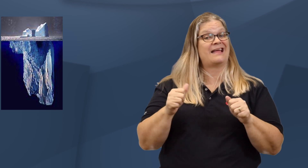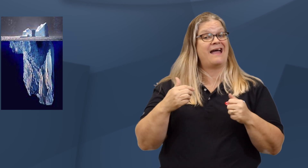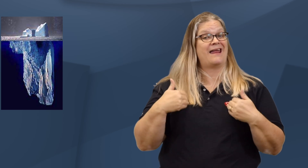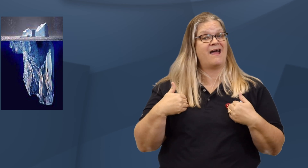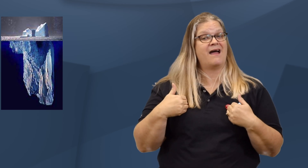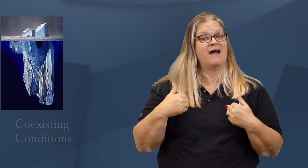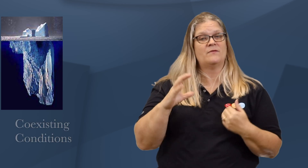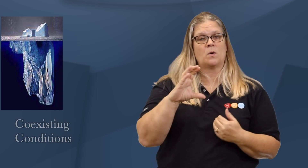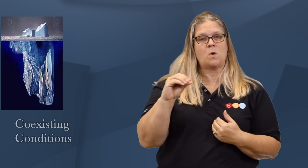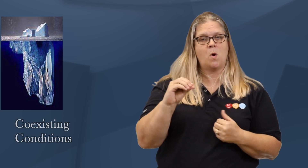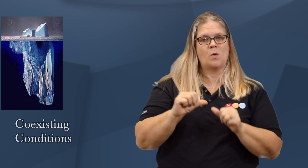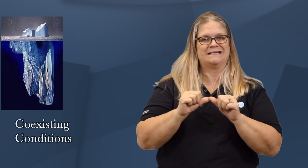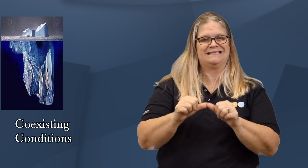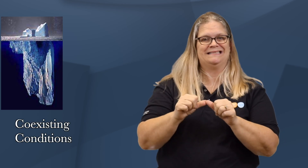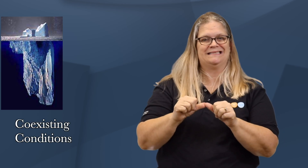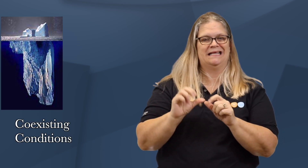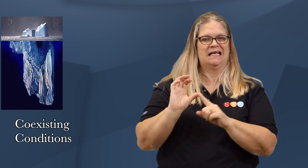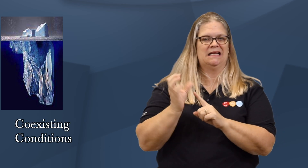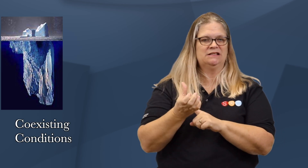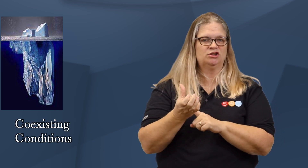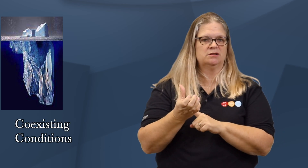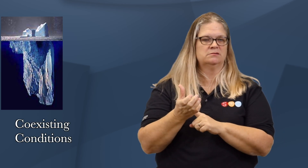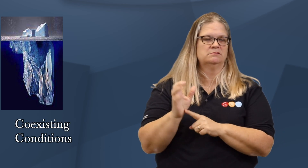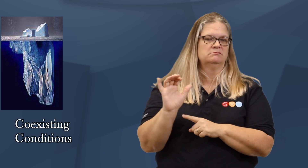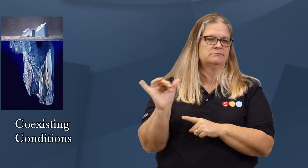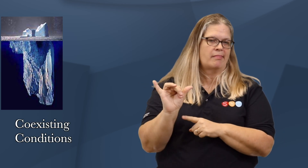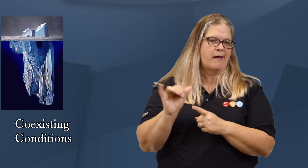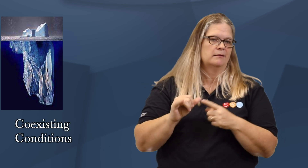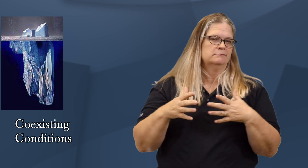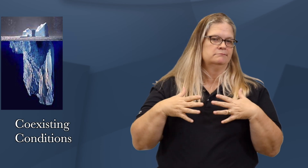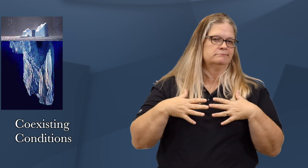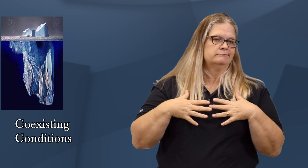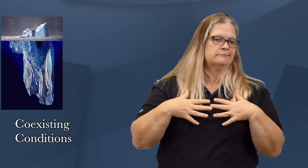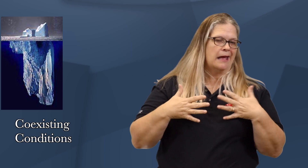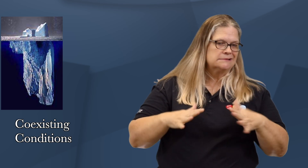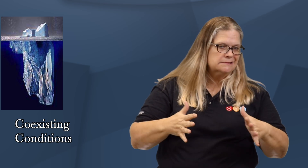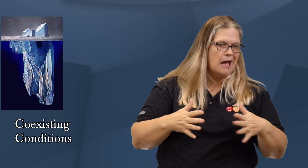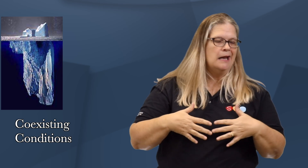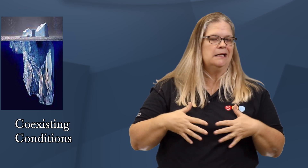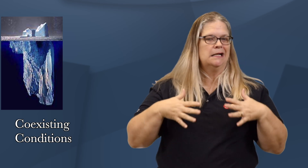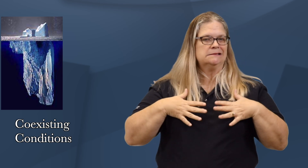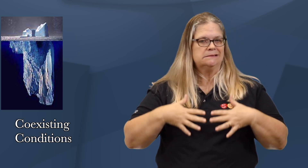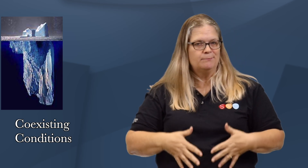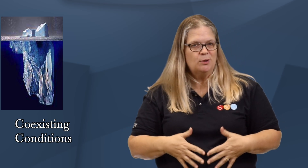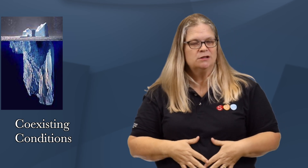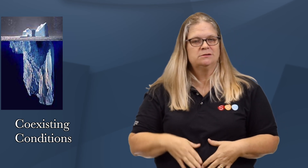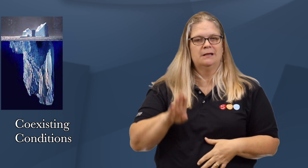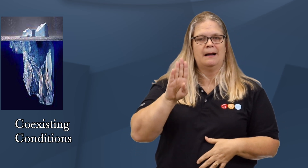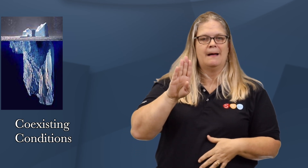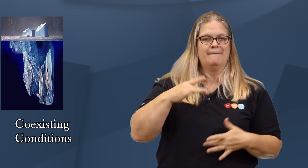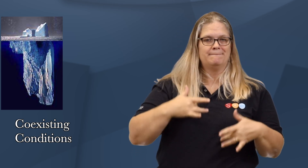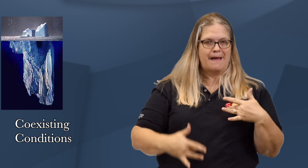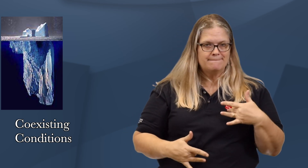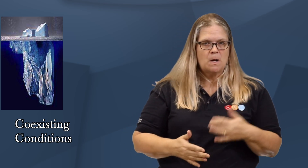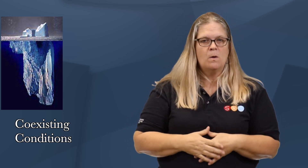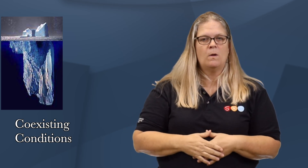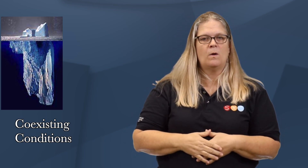They can also have coexisting conditions, such as anxiety, depression, bipolar,